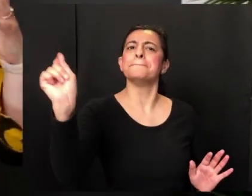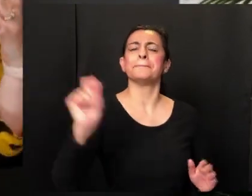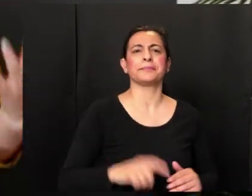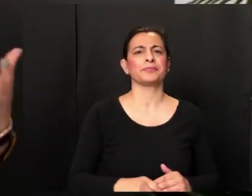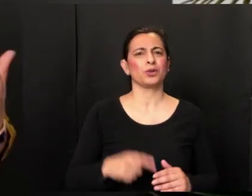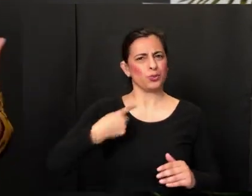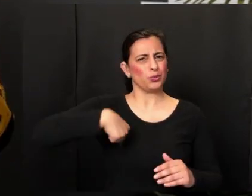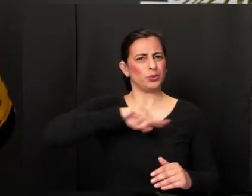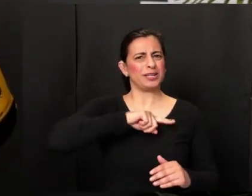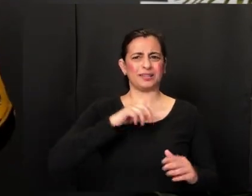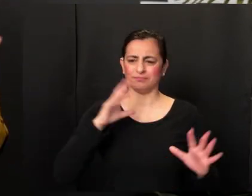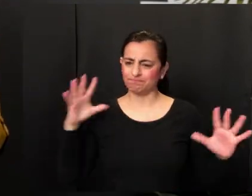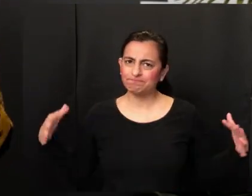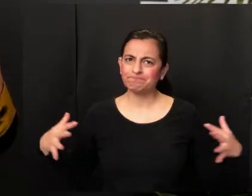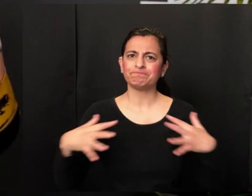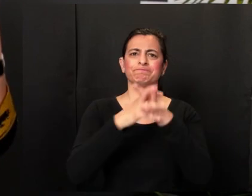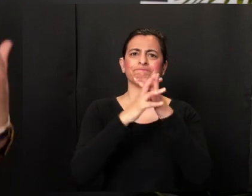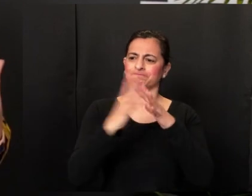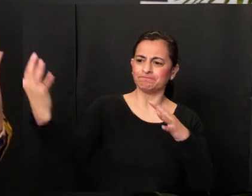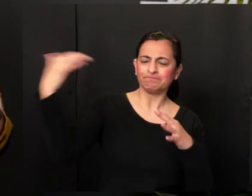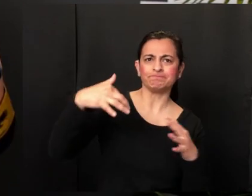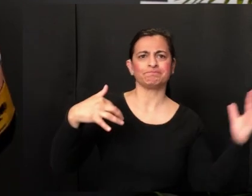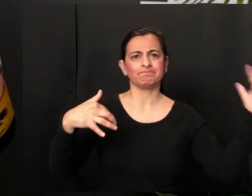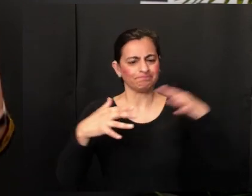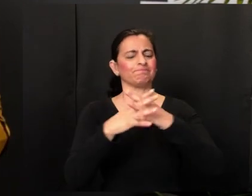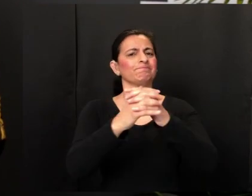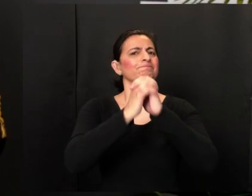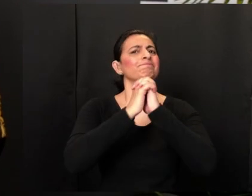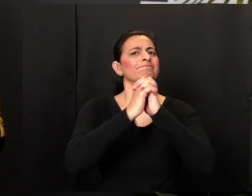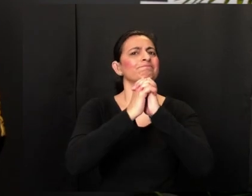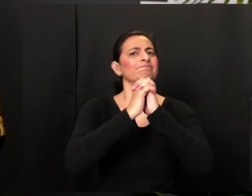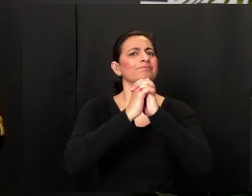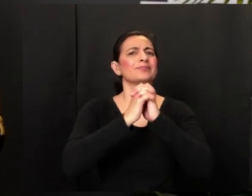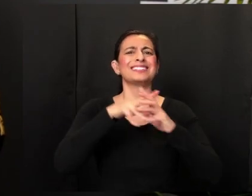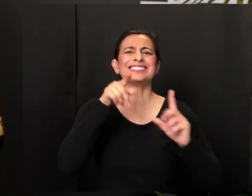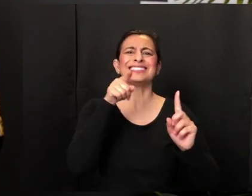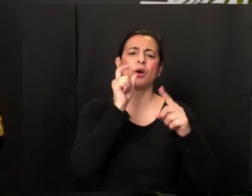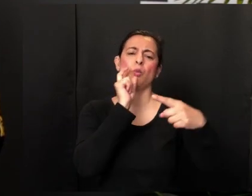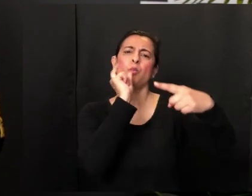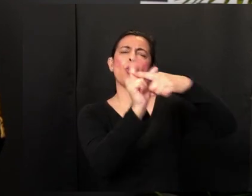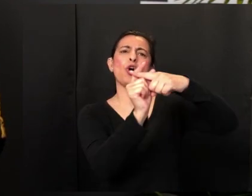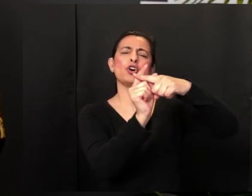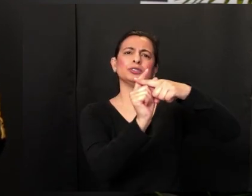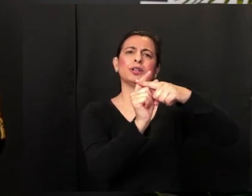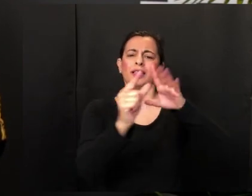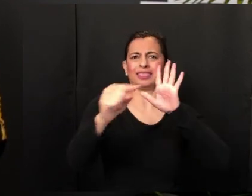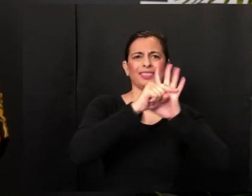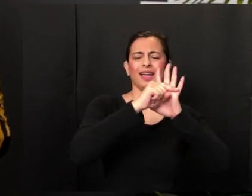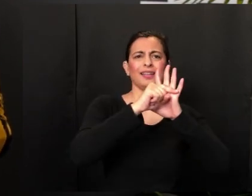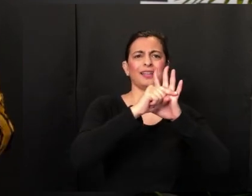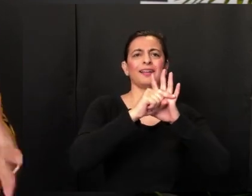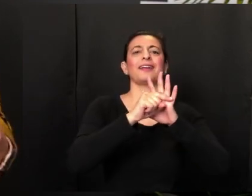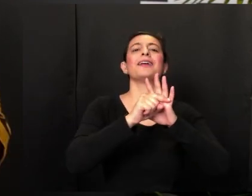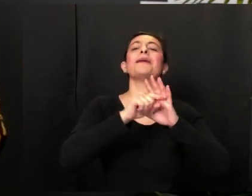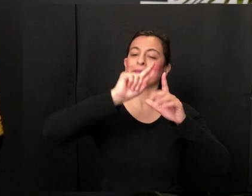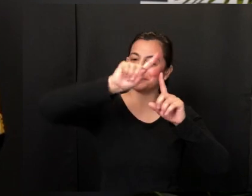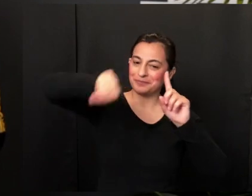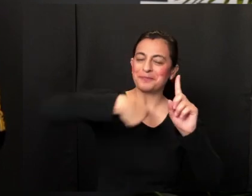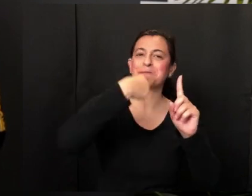and to bring light that ‘disabled’ is not a swear word. And if you see somebody ticking that box,